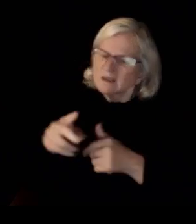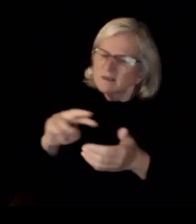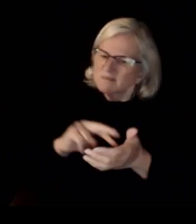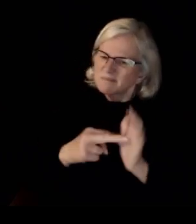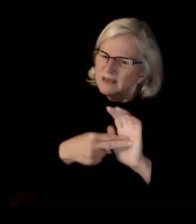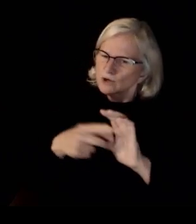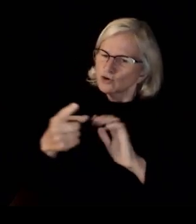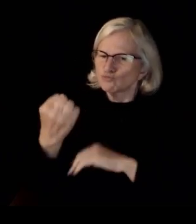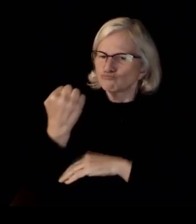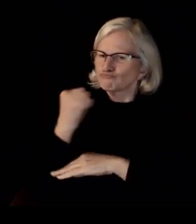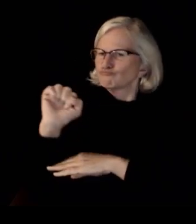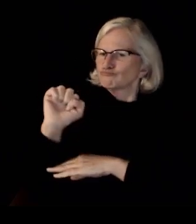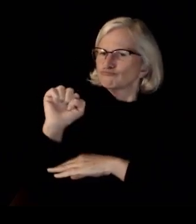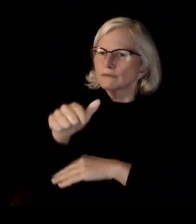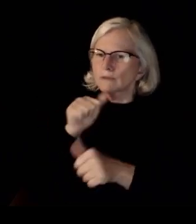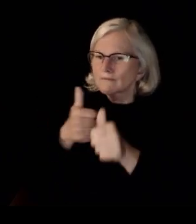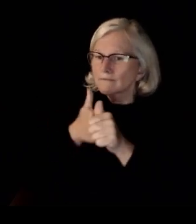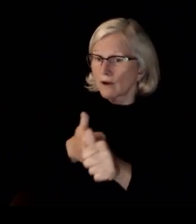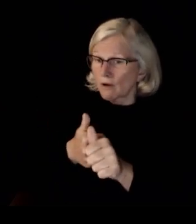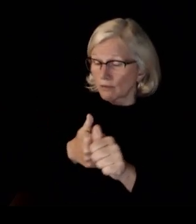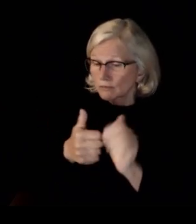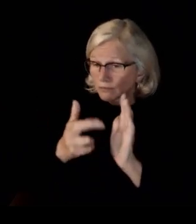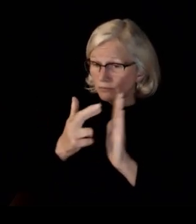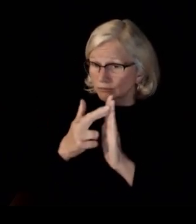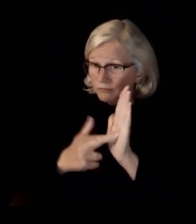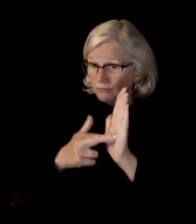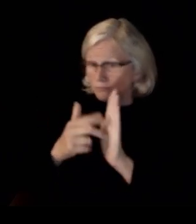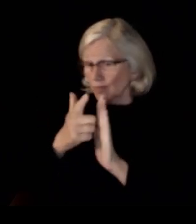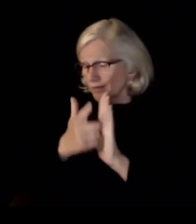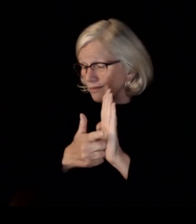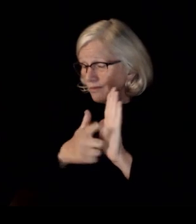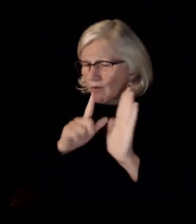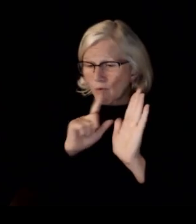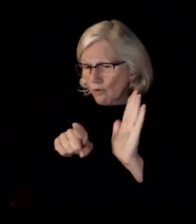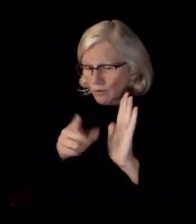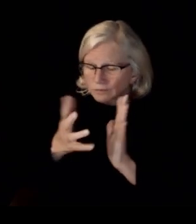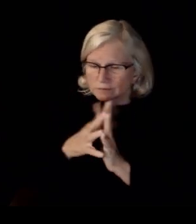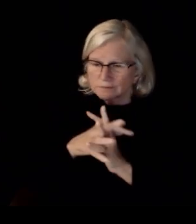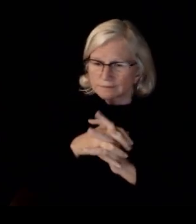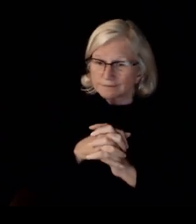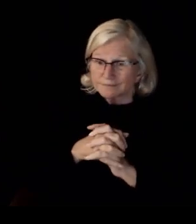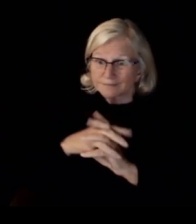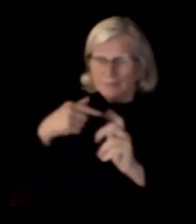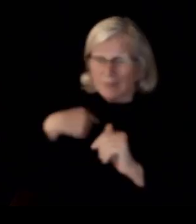to do. So but I think the you know the hope and the intent is that people will understand